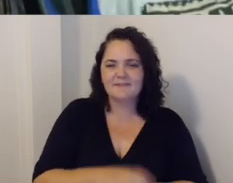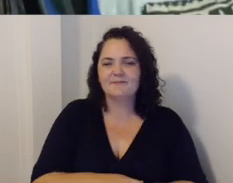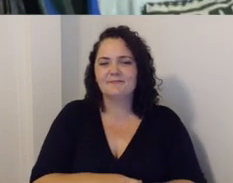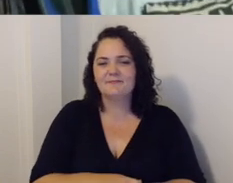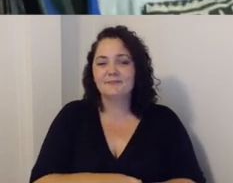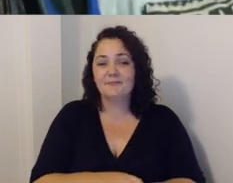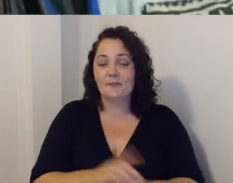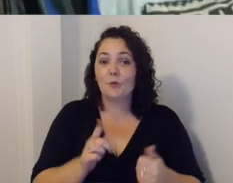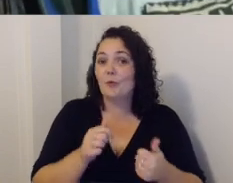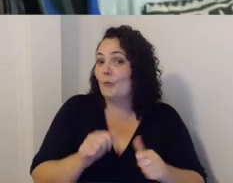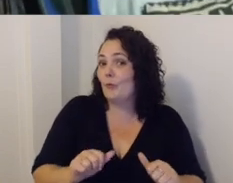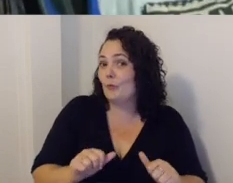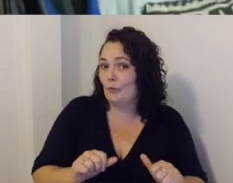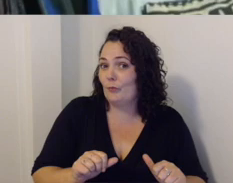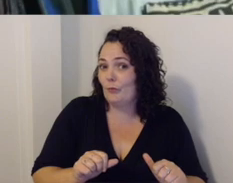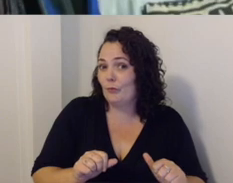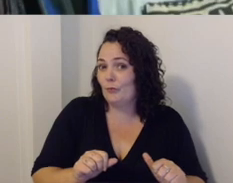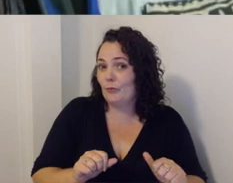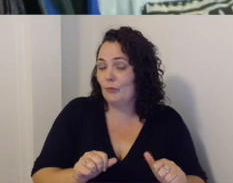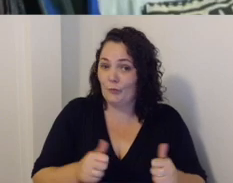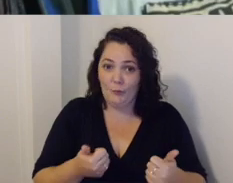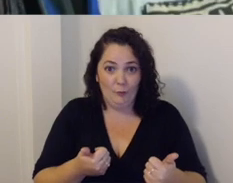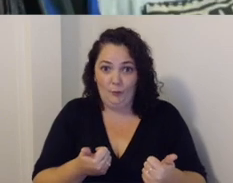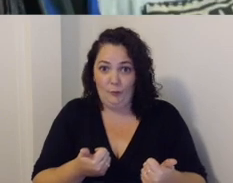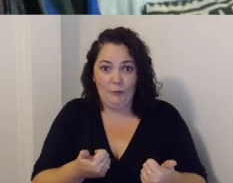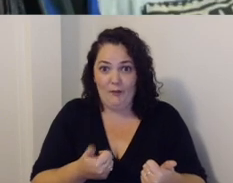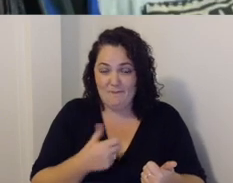so you can actually use that dark background very much to your advantage and what you're trying to